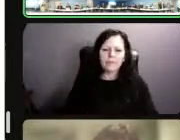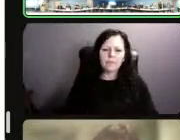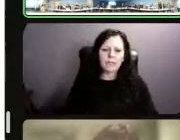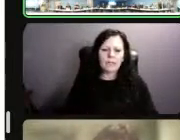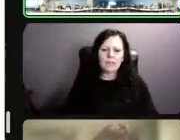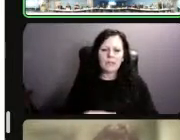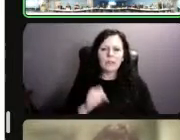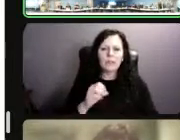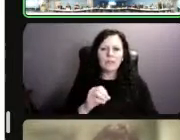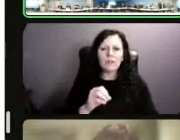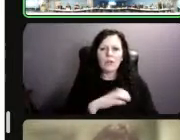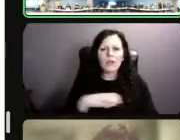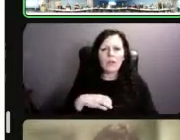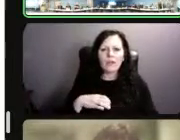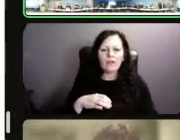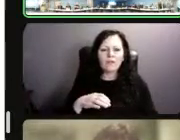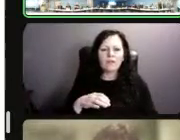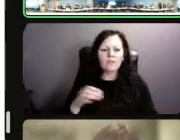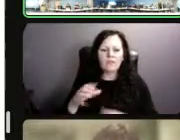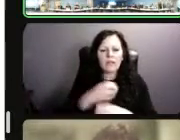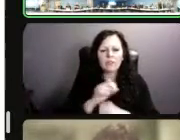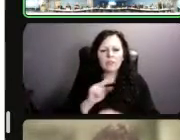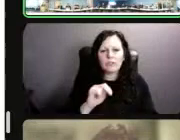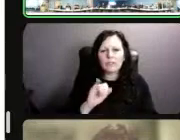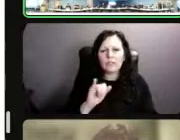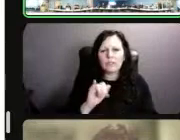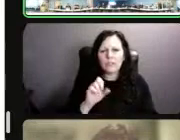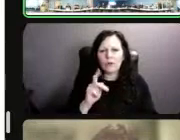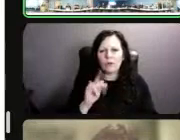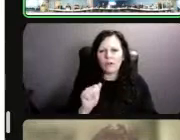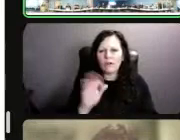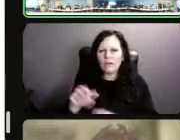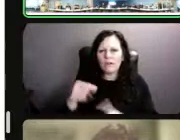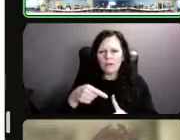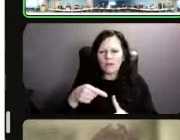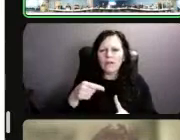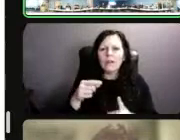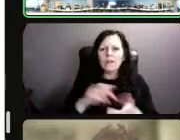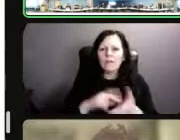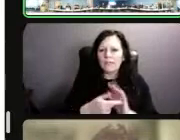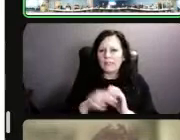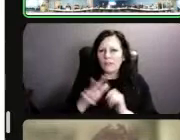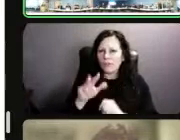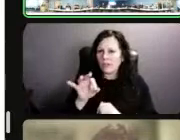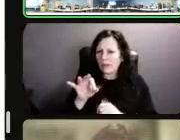AUTOMATICALLY BE NEXT JANUARY